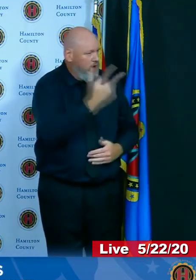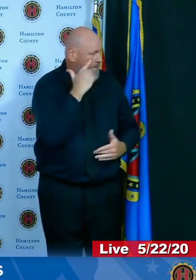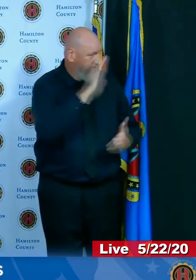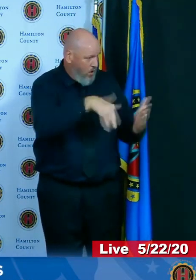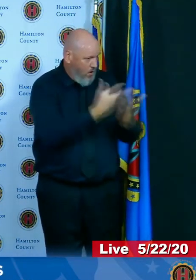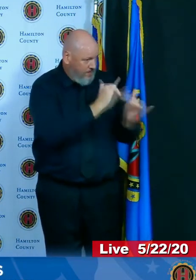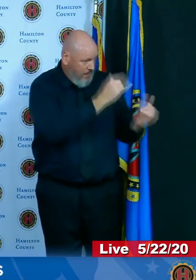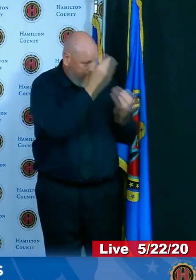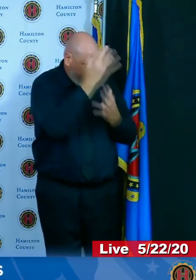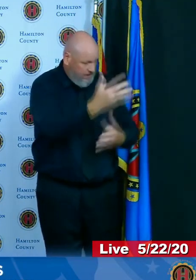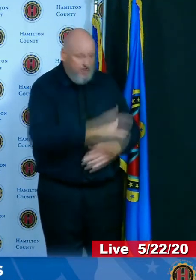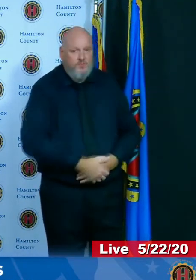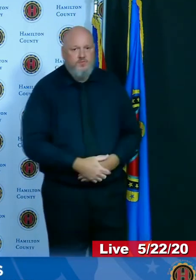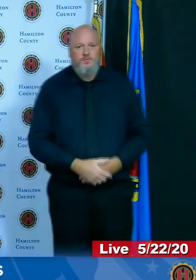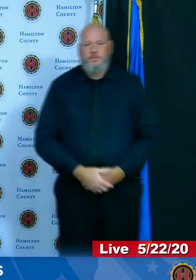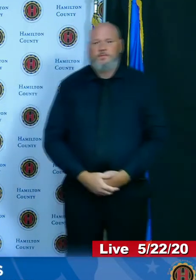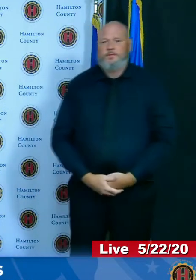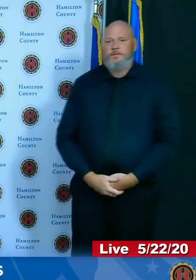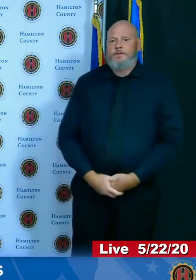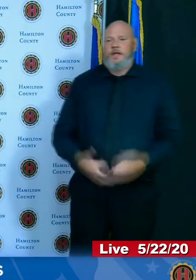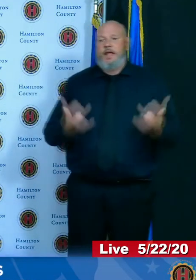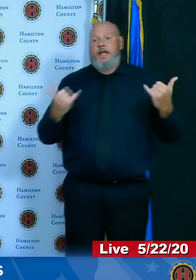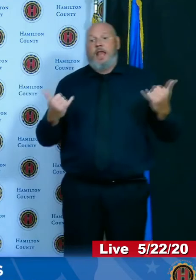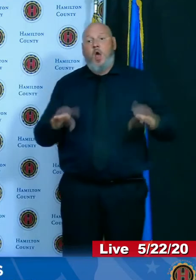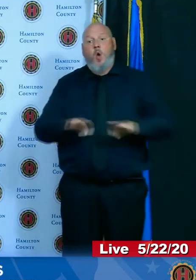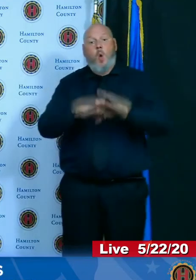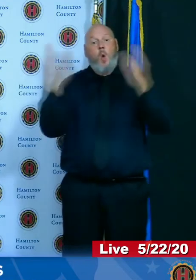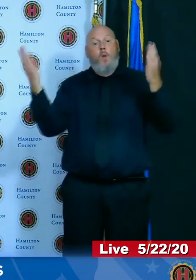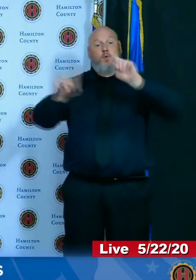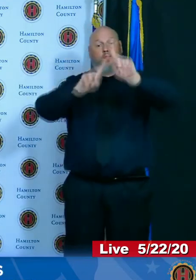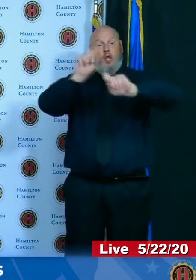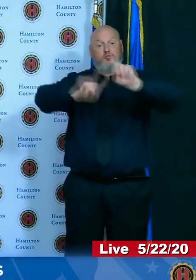are open for questions all right